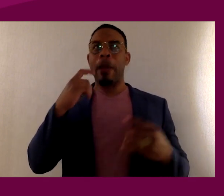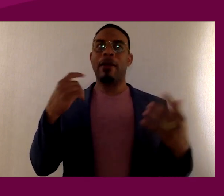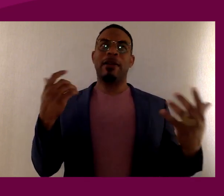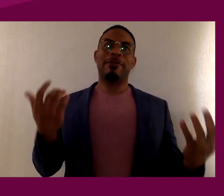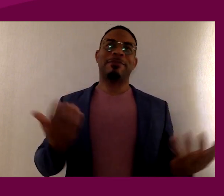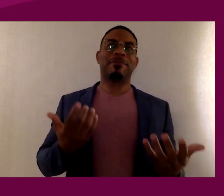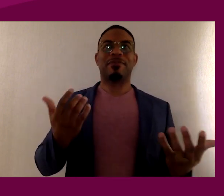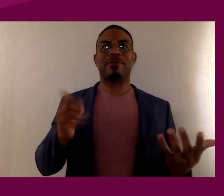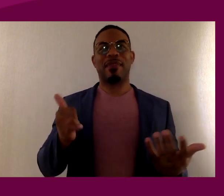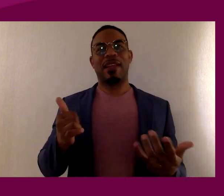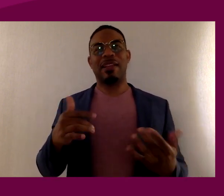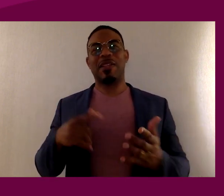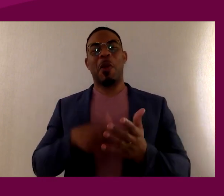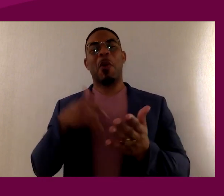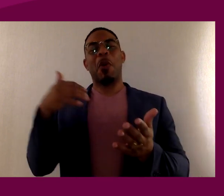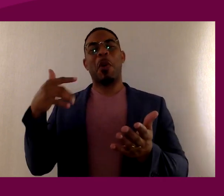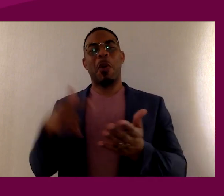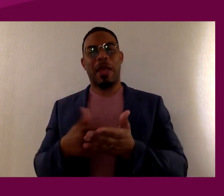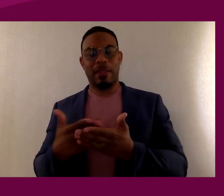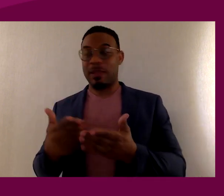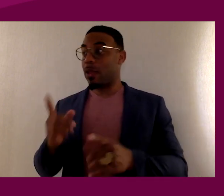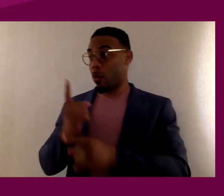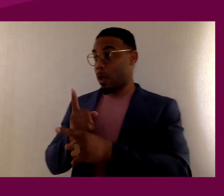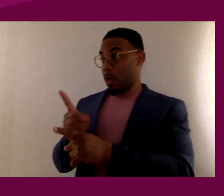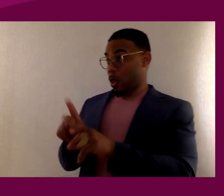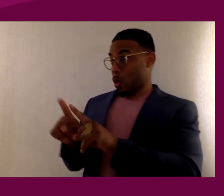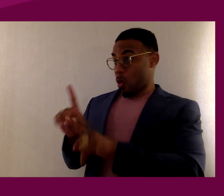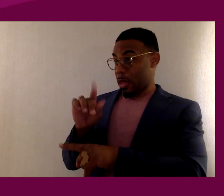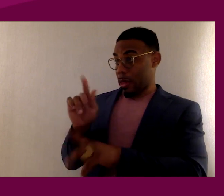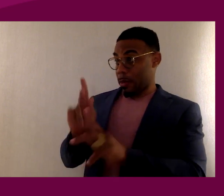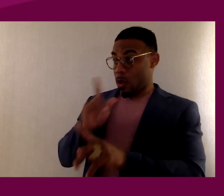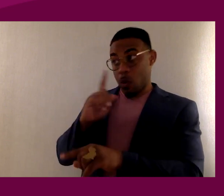important because it's an occasional thing. Ashley Inkumsah: